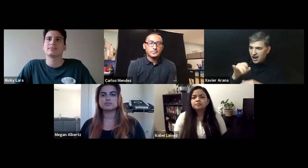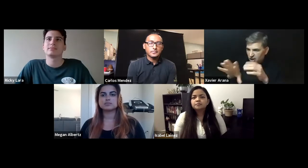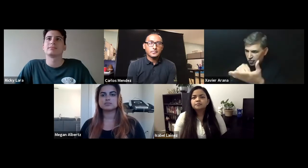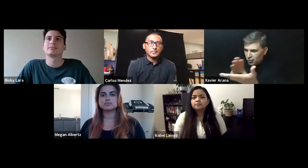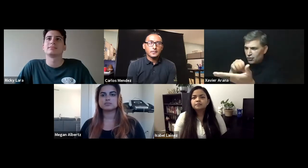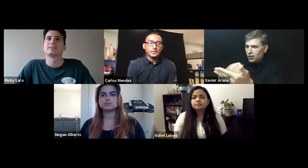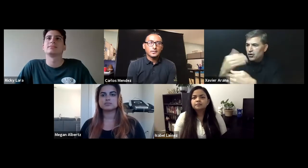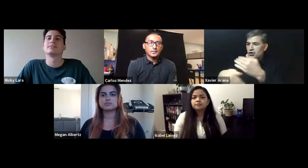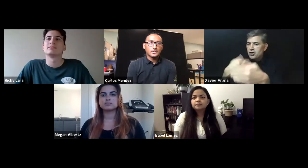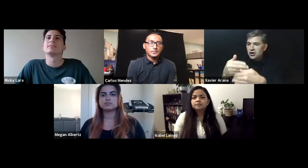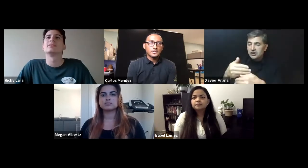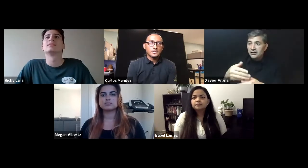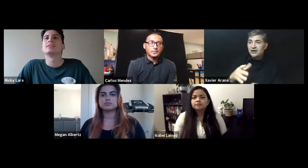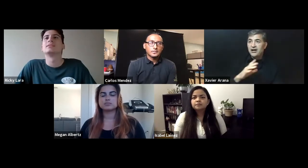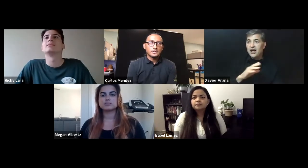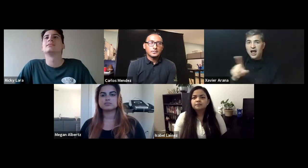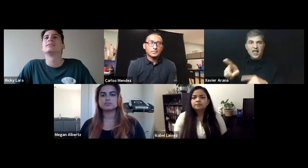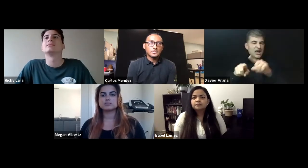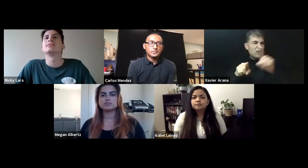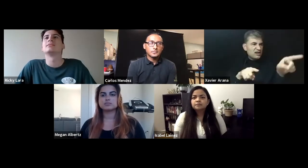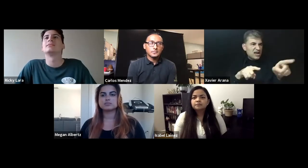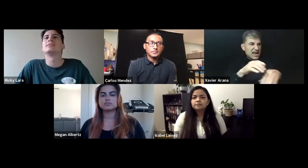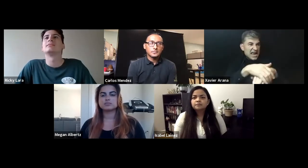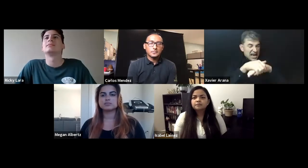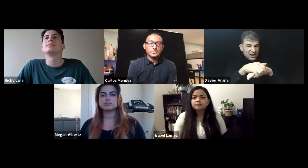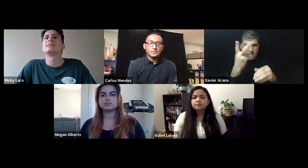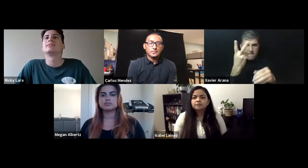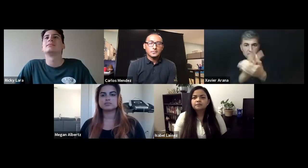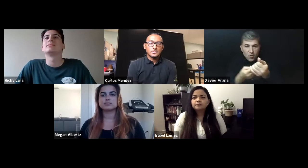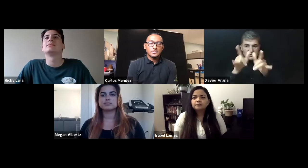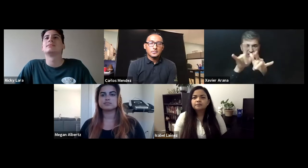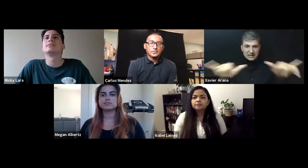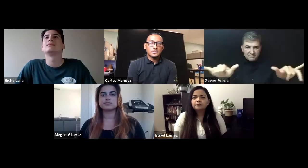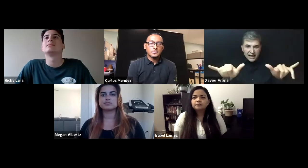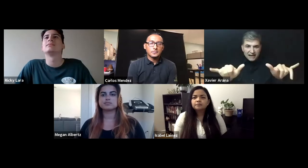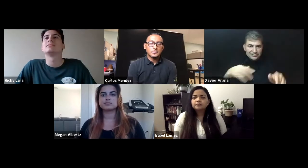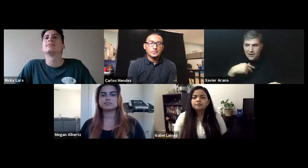and learning sign language, so I started to learn